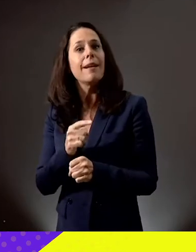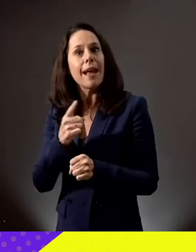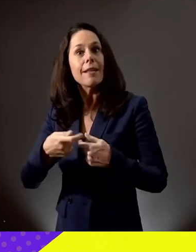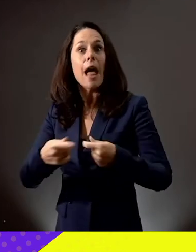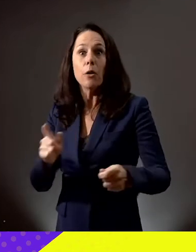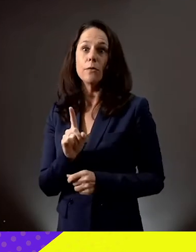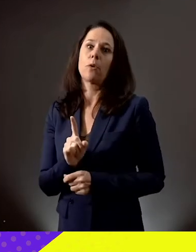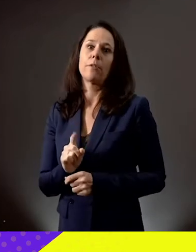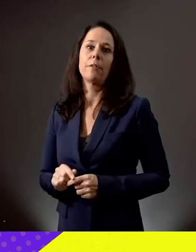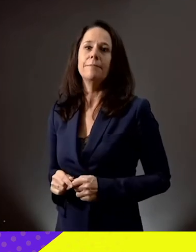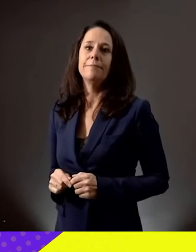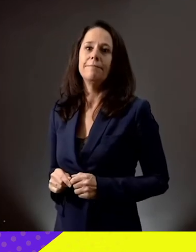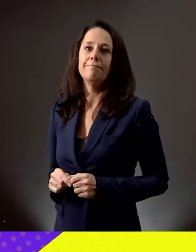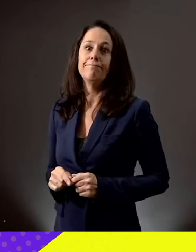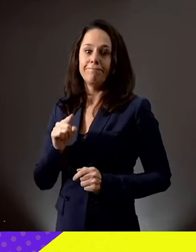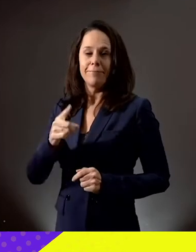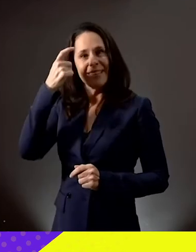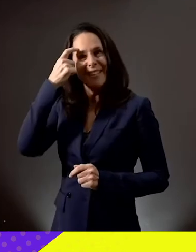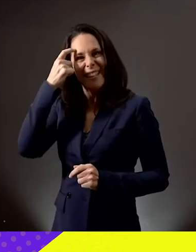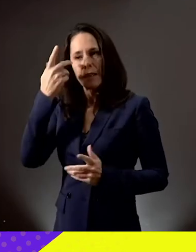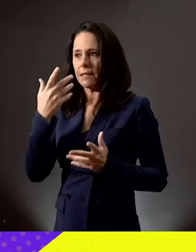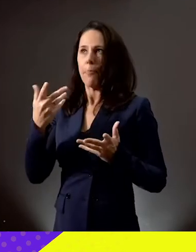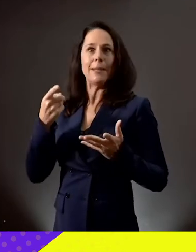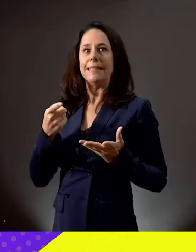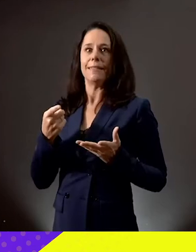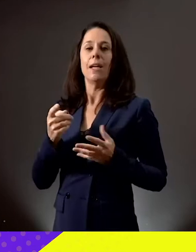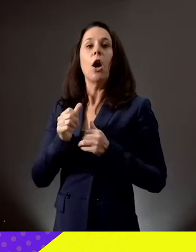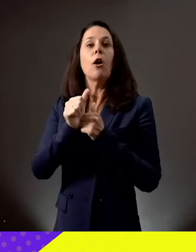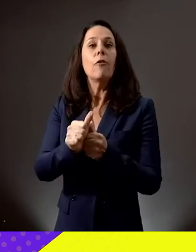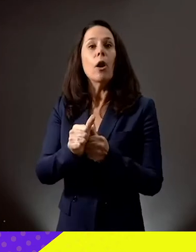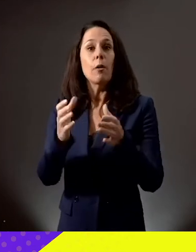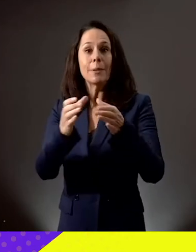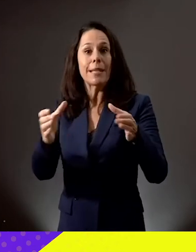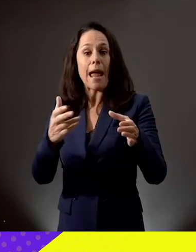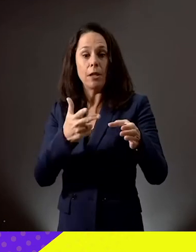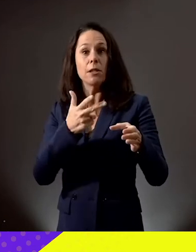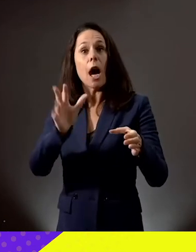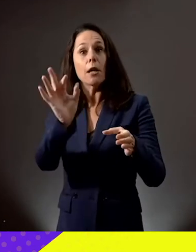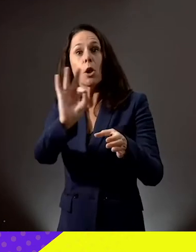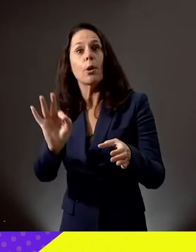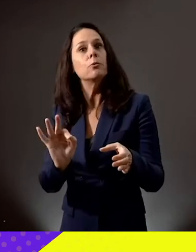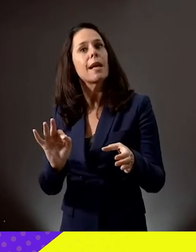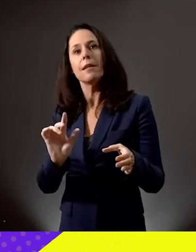Because of that knowledge gap, 80% of companies haven't started preparing.